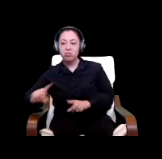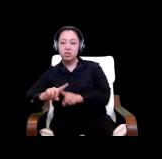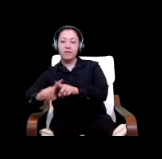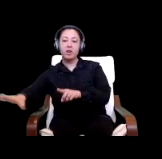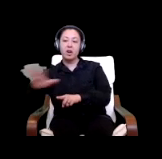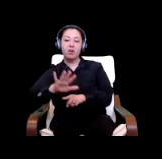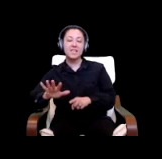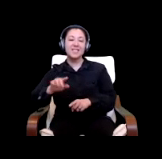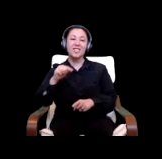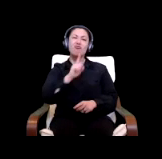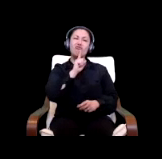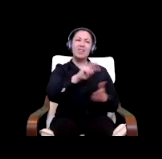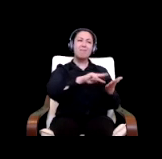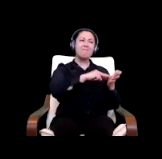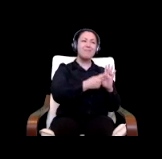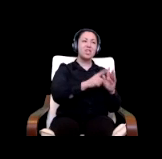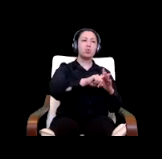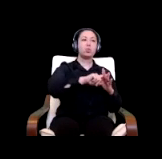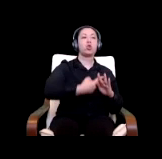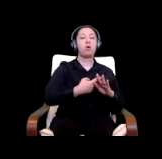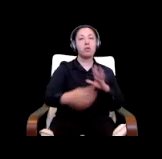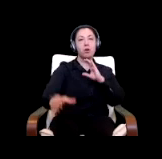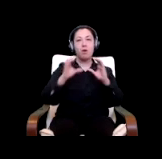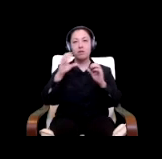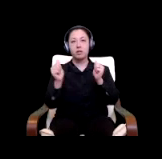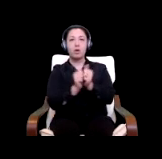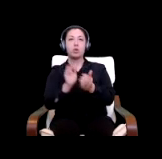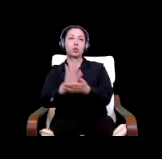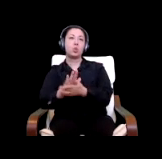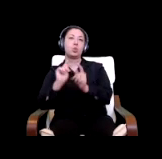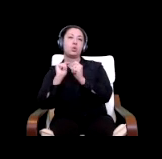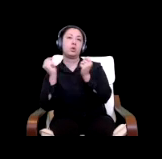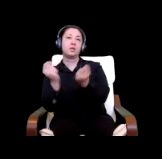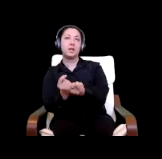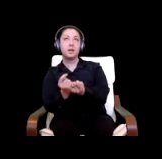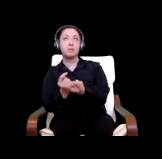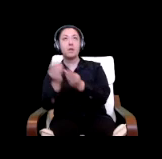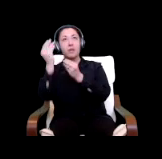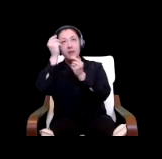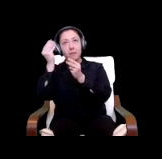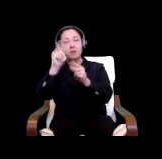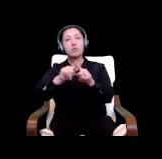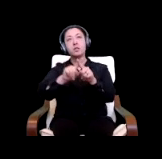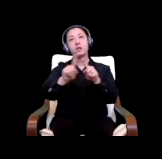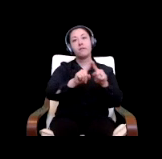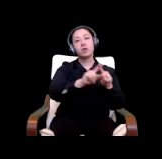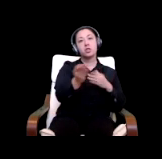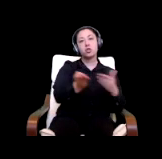school teams when thinking about different services they can provide students with CHARGE.